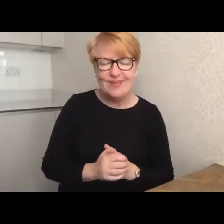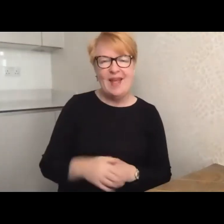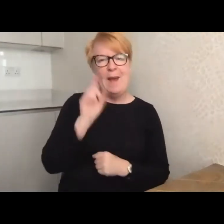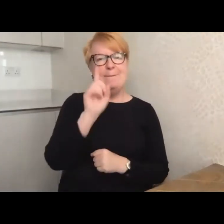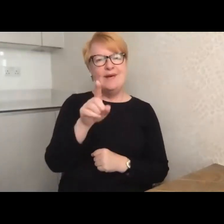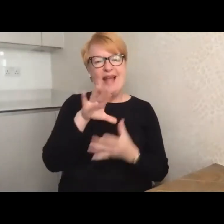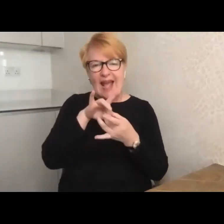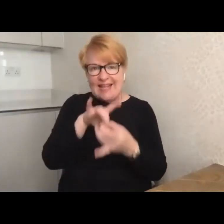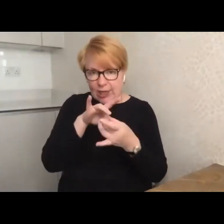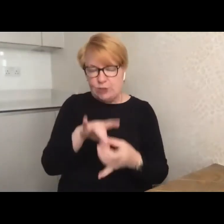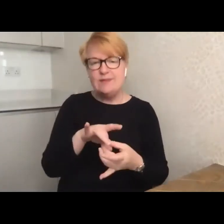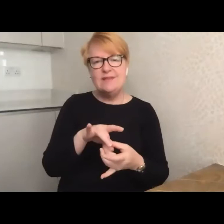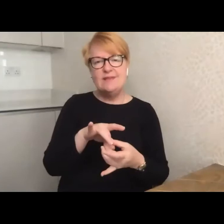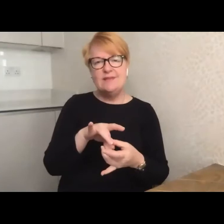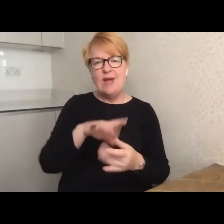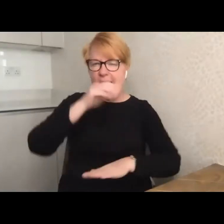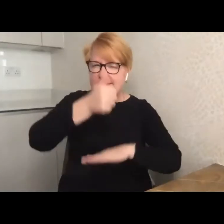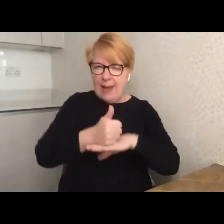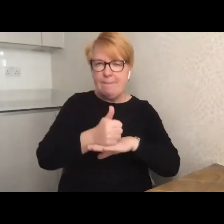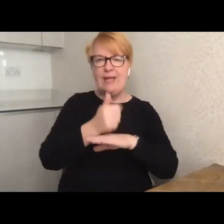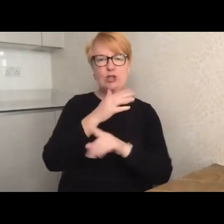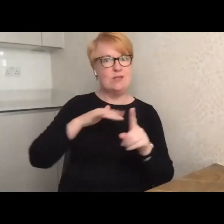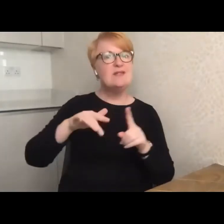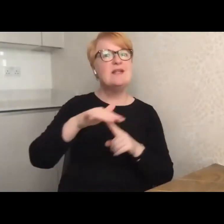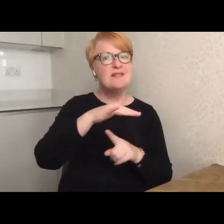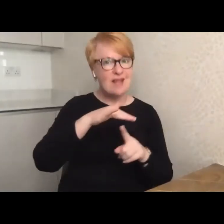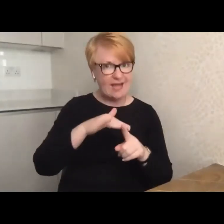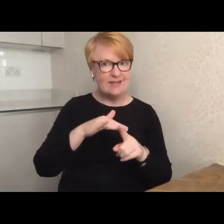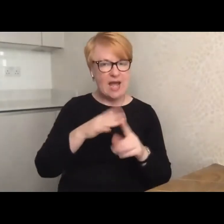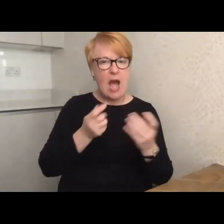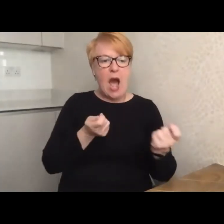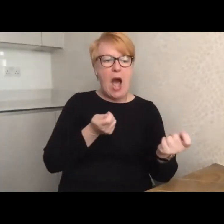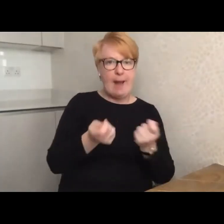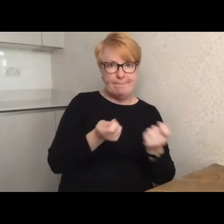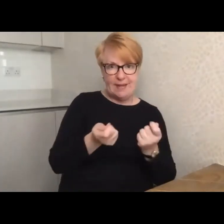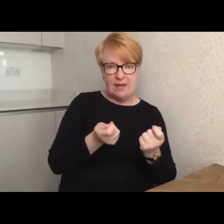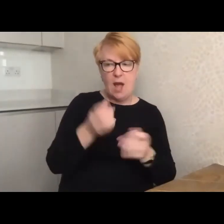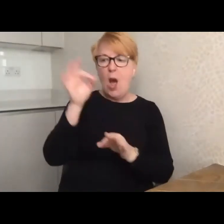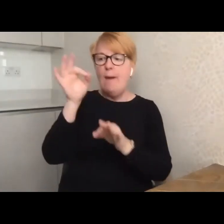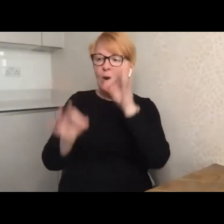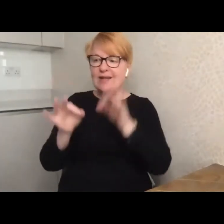established societal, administrative and political systems, it's probably the hardest.